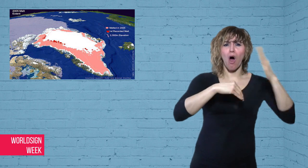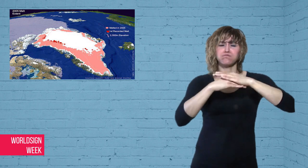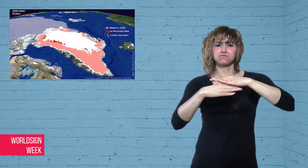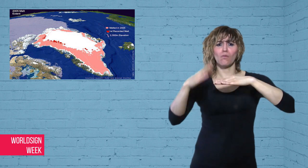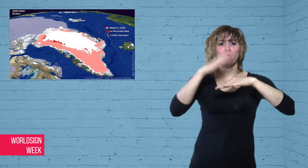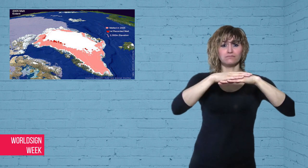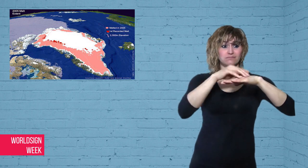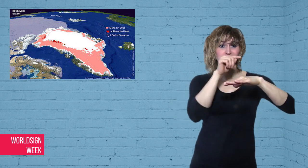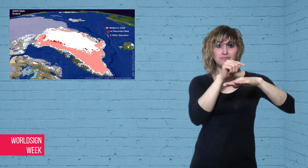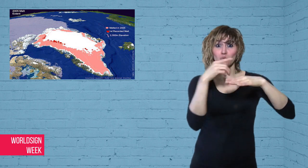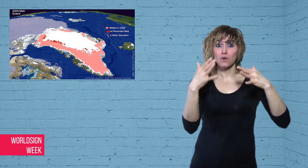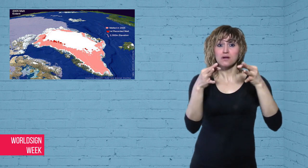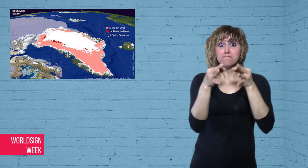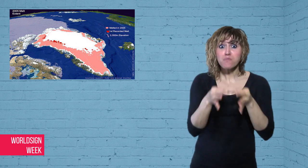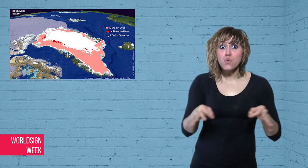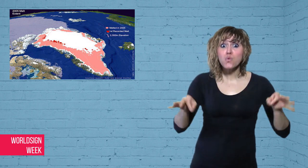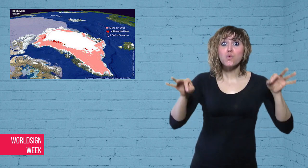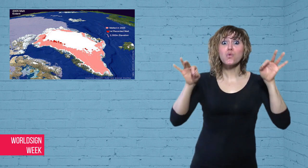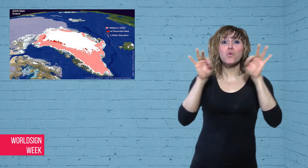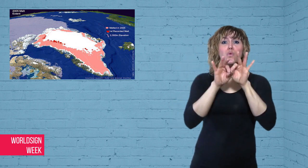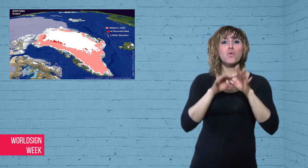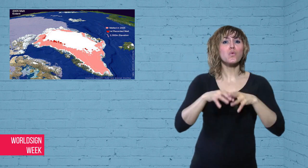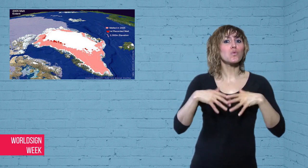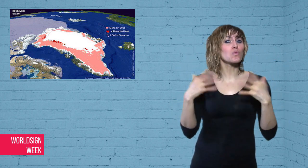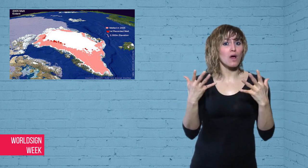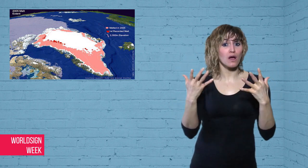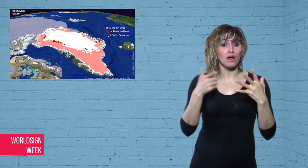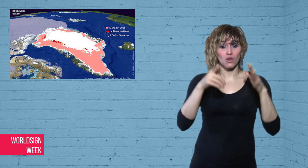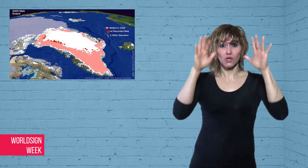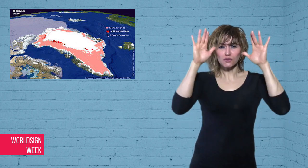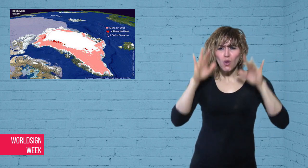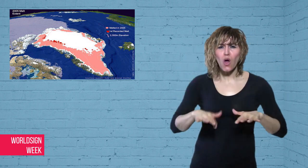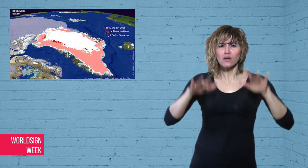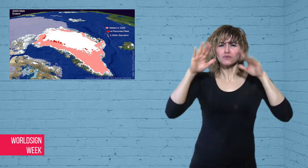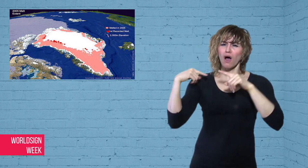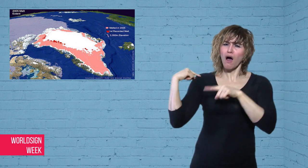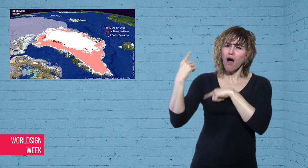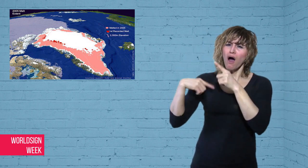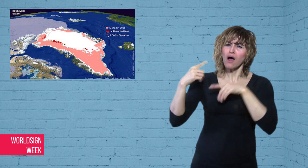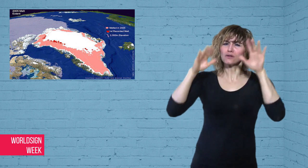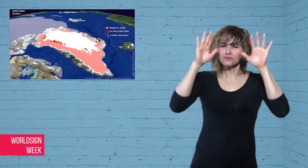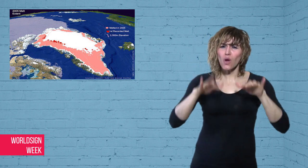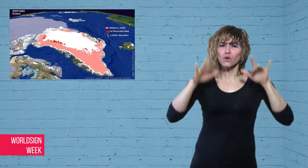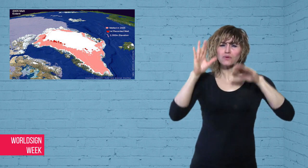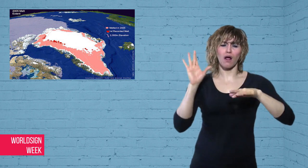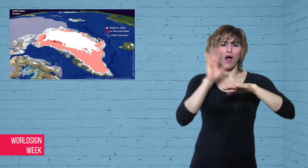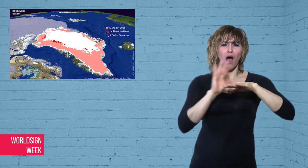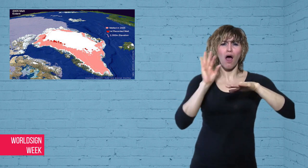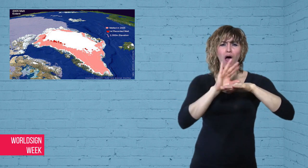This ice sheet is valuable - with